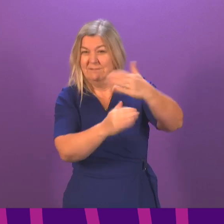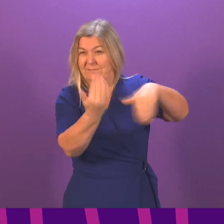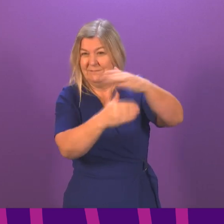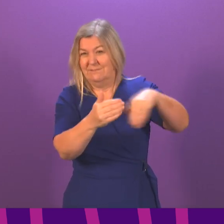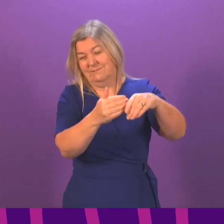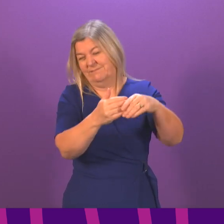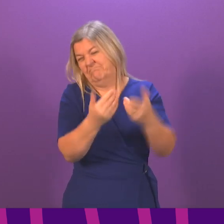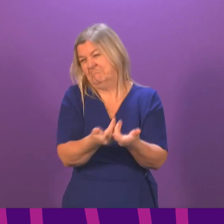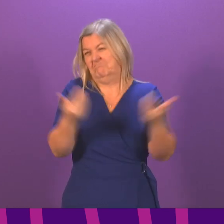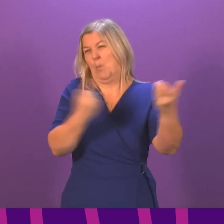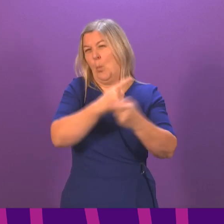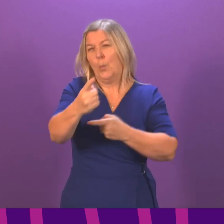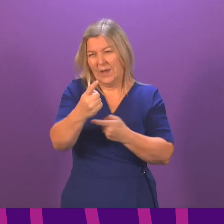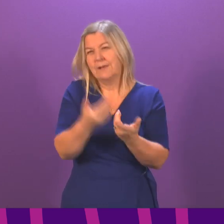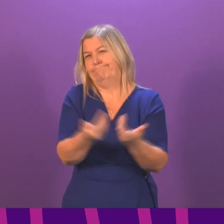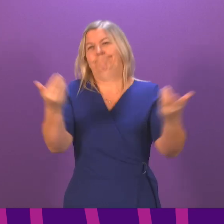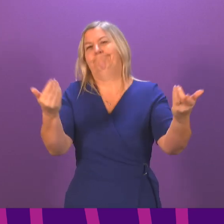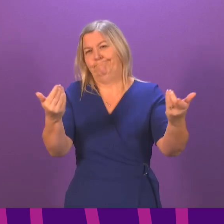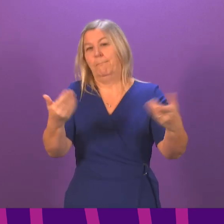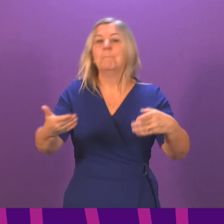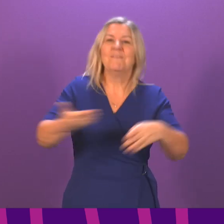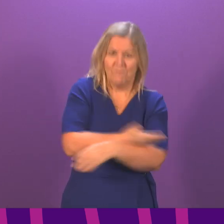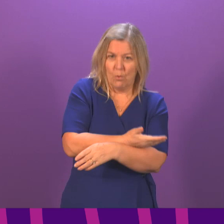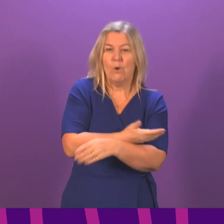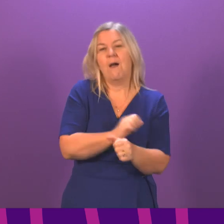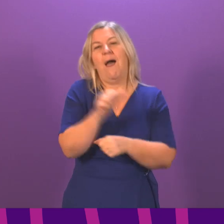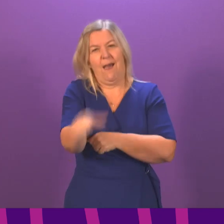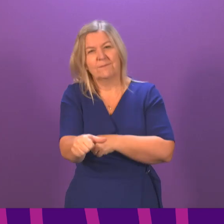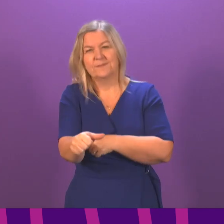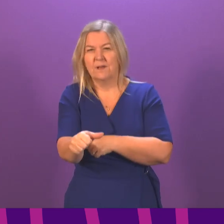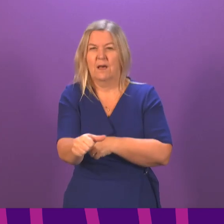from flatmates for around a week both before and after the Christmas period. Members of